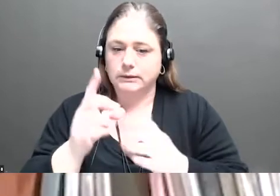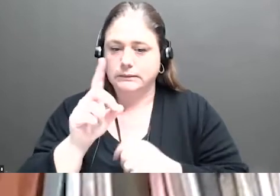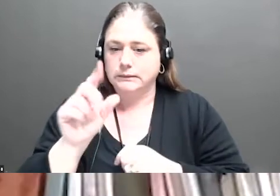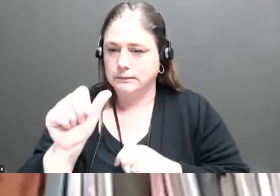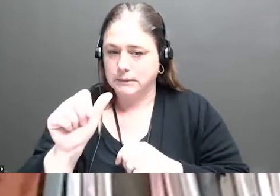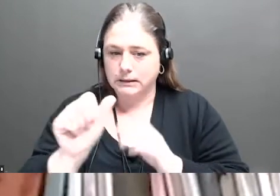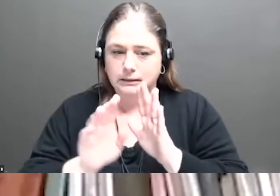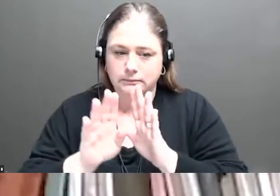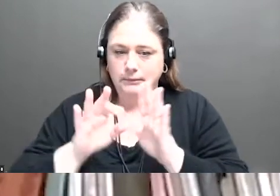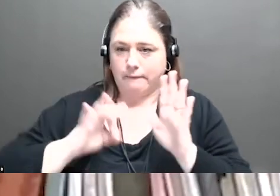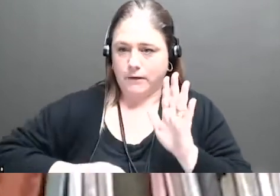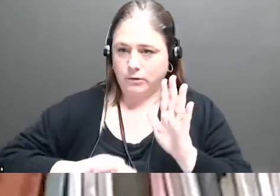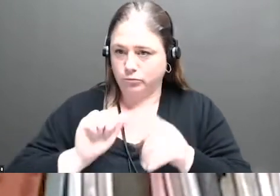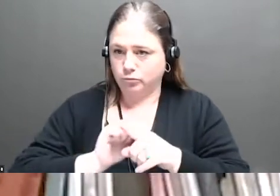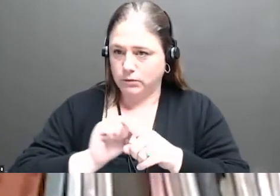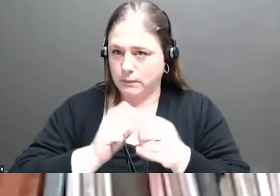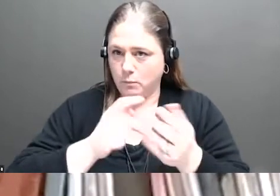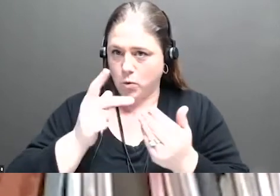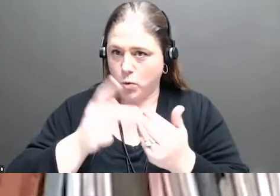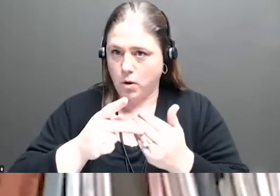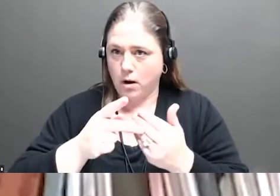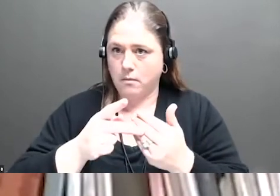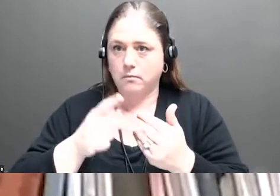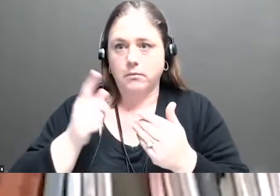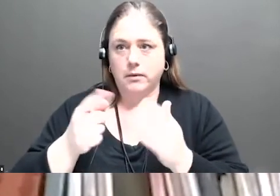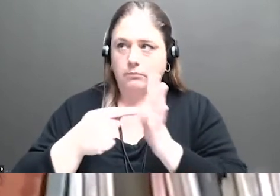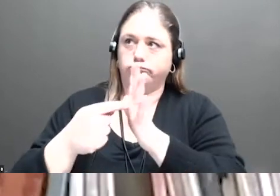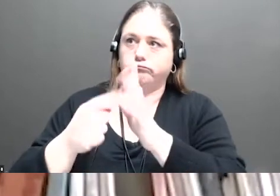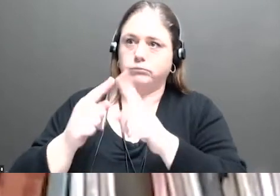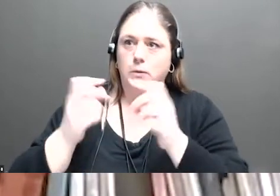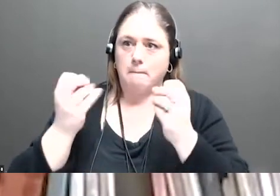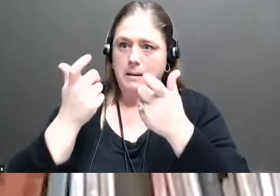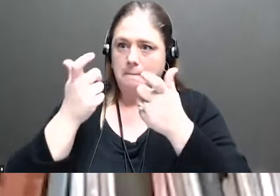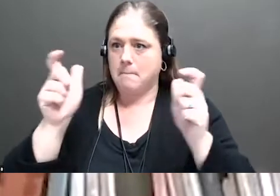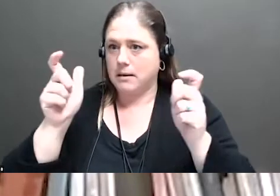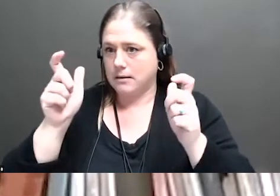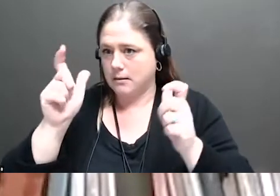has been delivered to a number of major employers. This panel will describe the origins, development